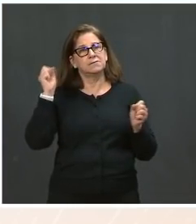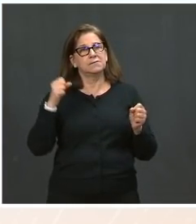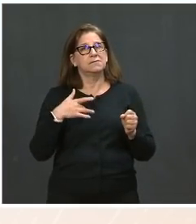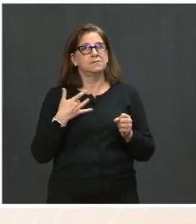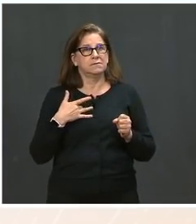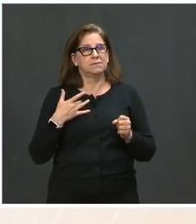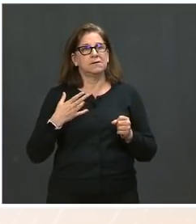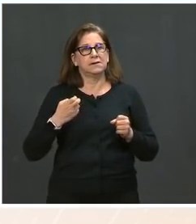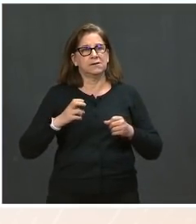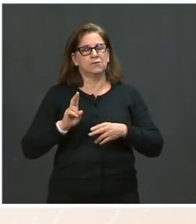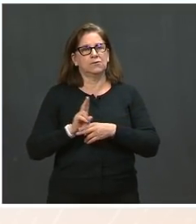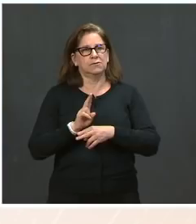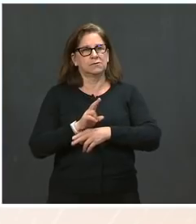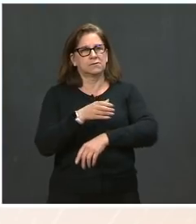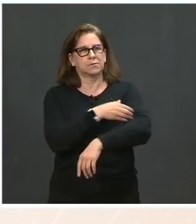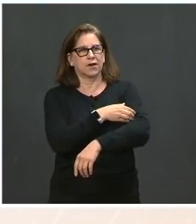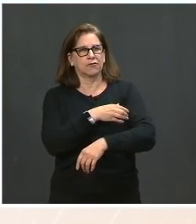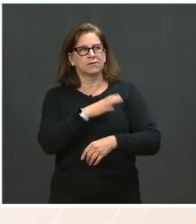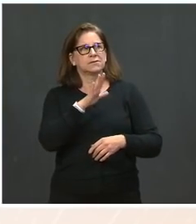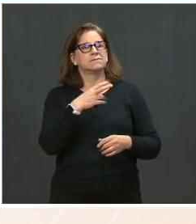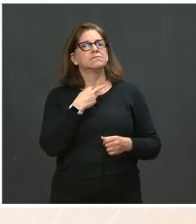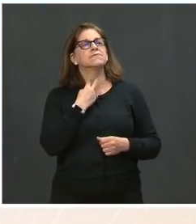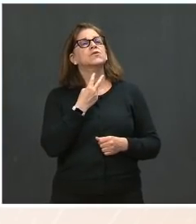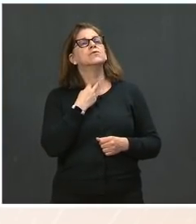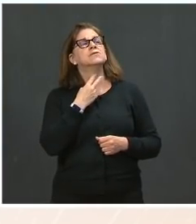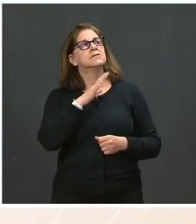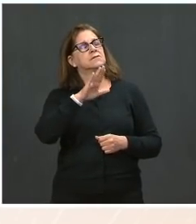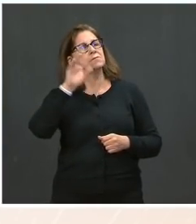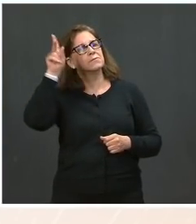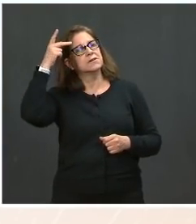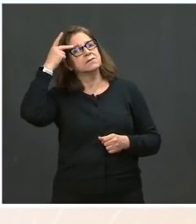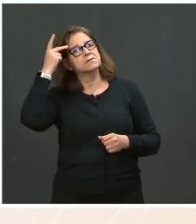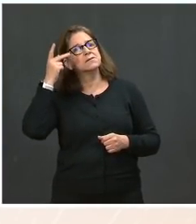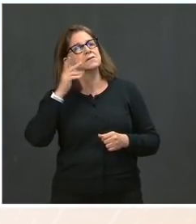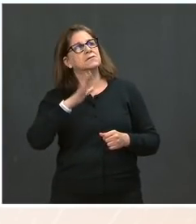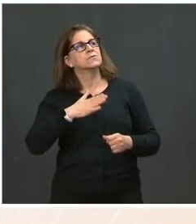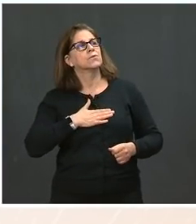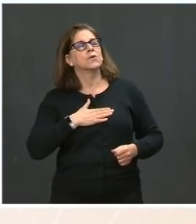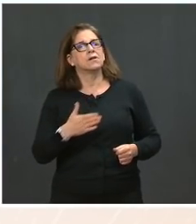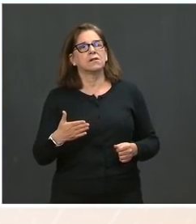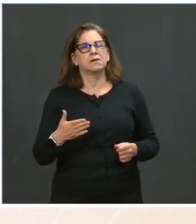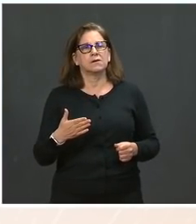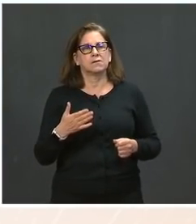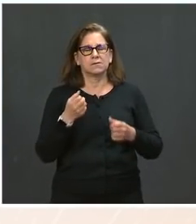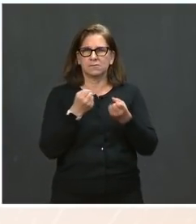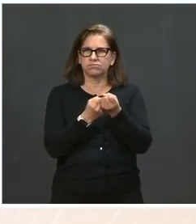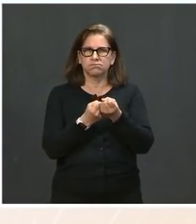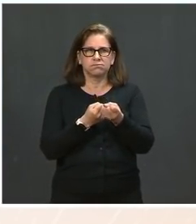his voice, his political will to advocate for actions in Congress.